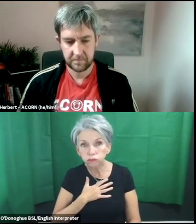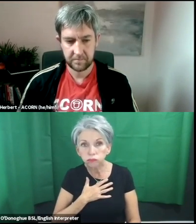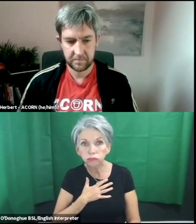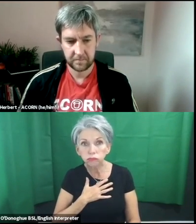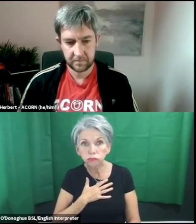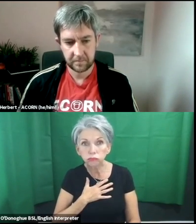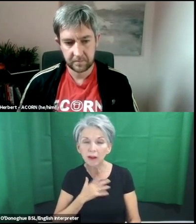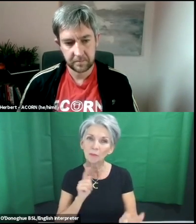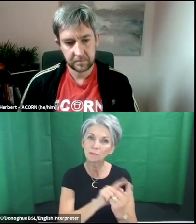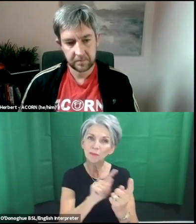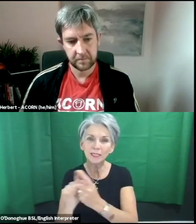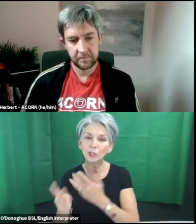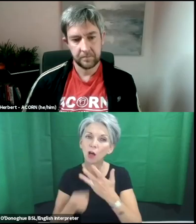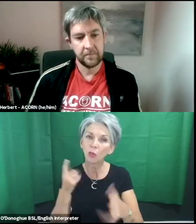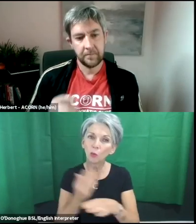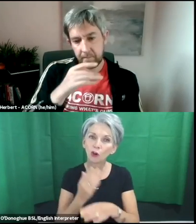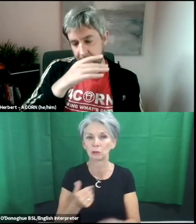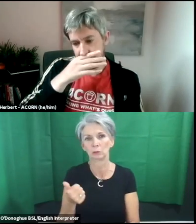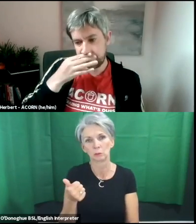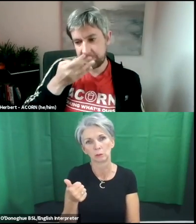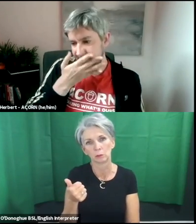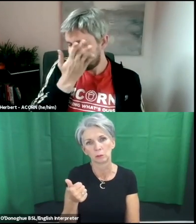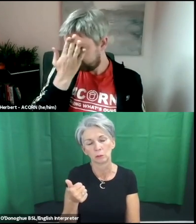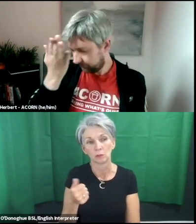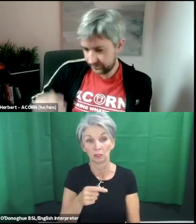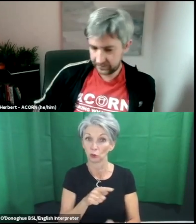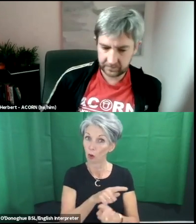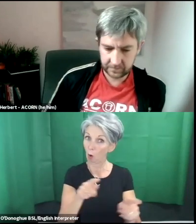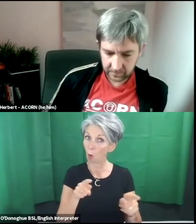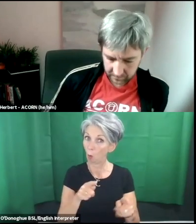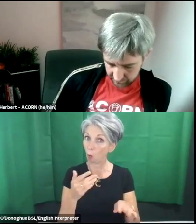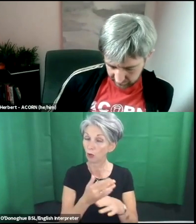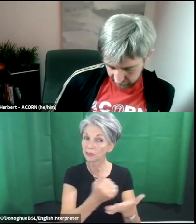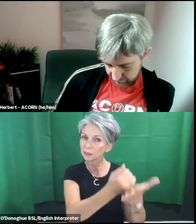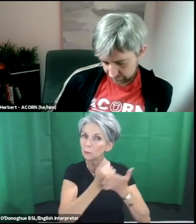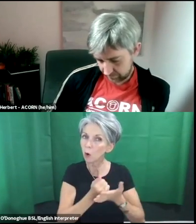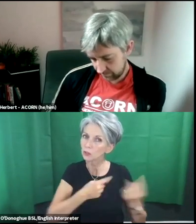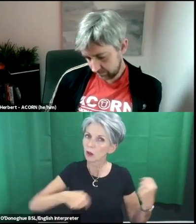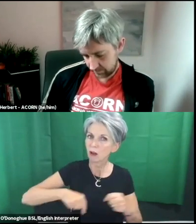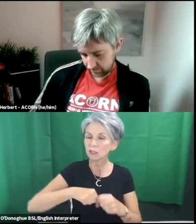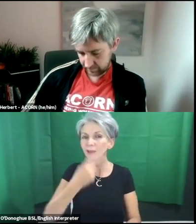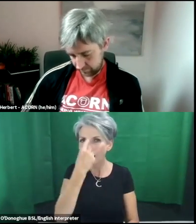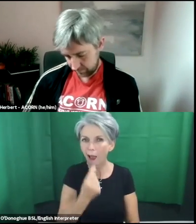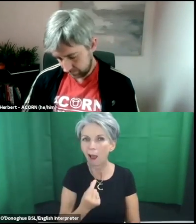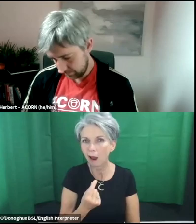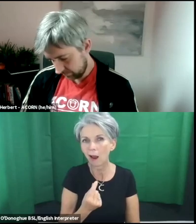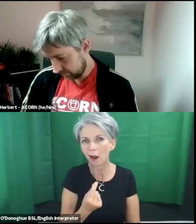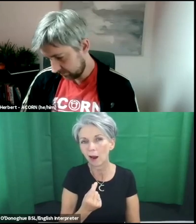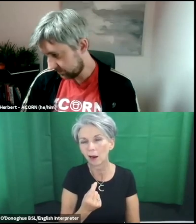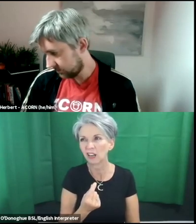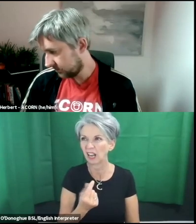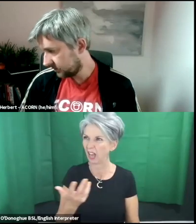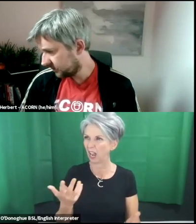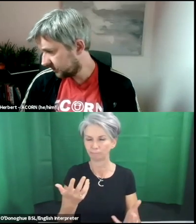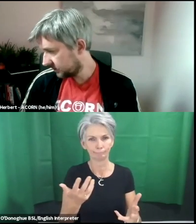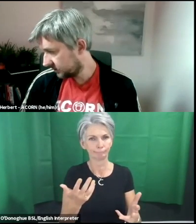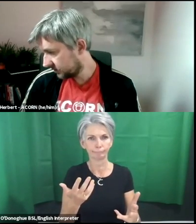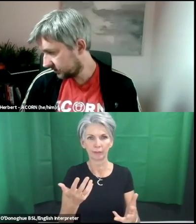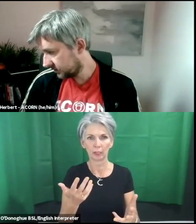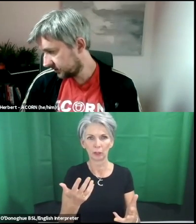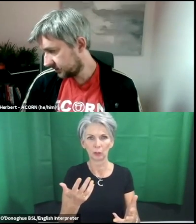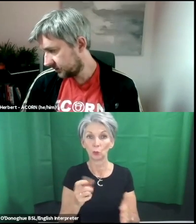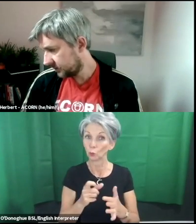Then those workers can also support us because we do do casework for